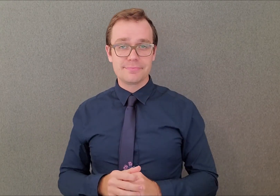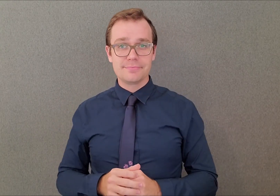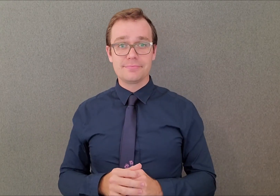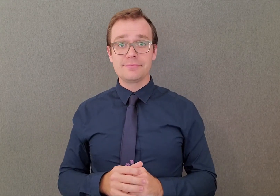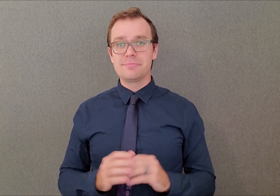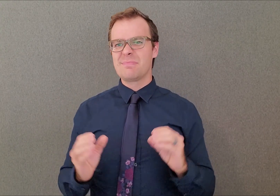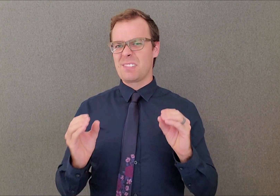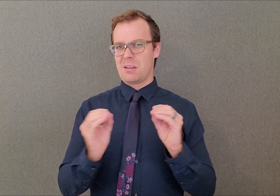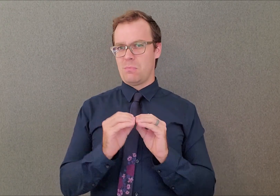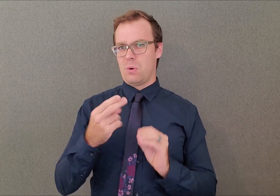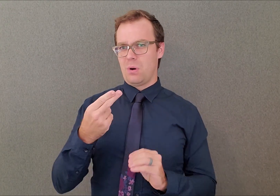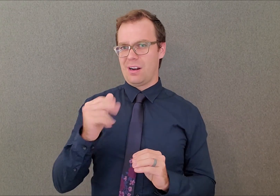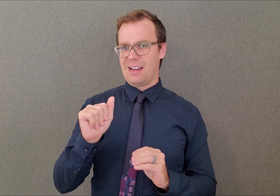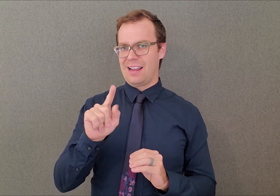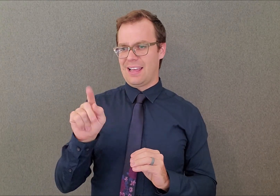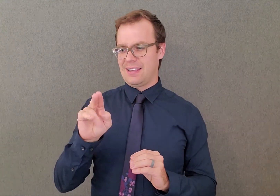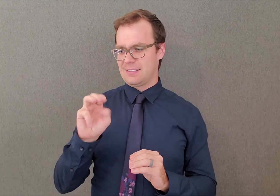More HazMat release information.